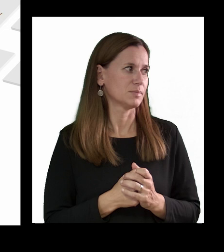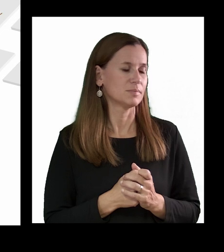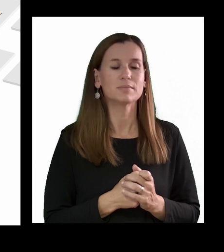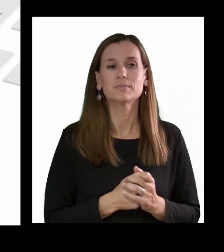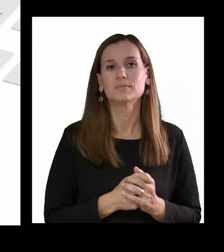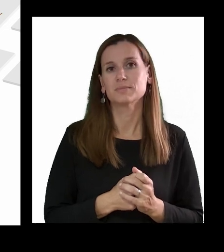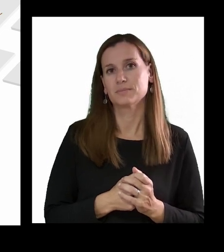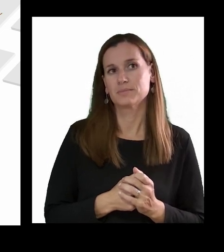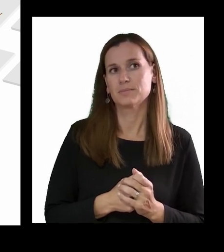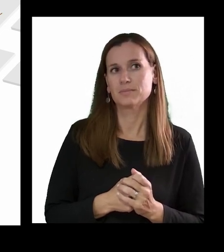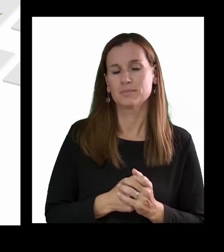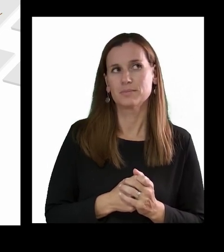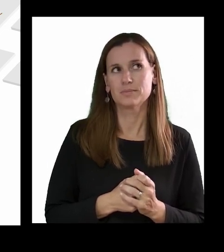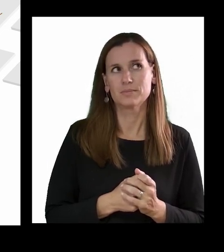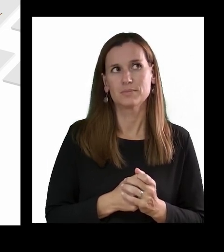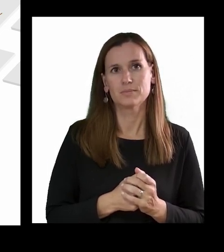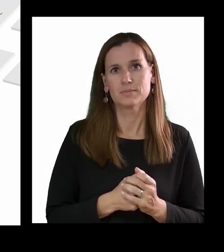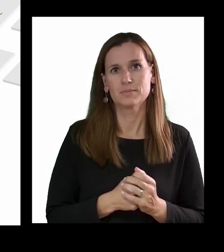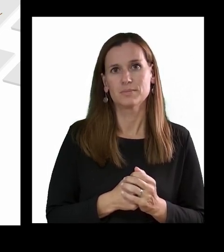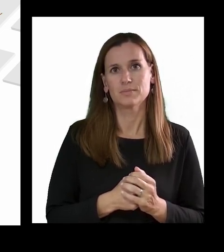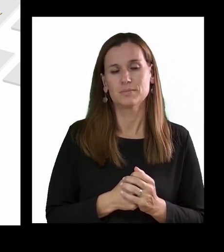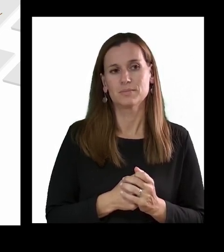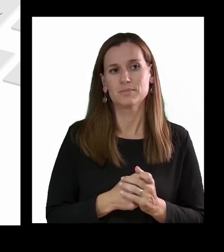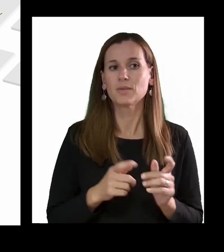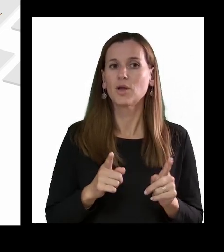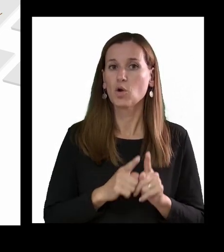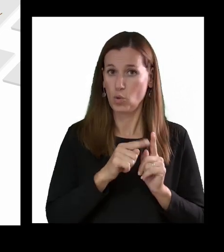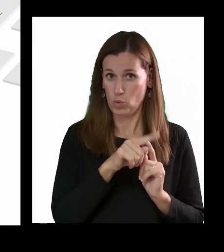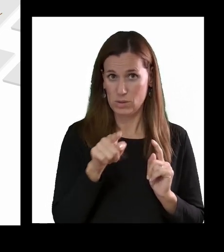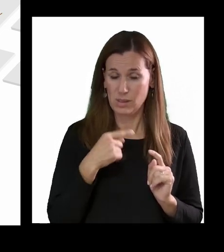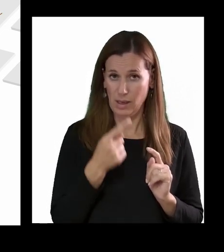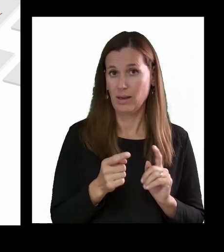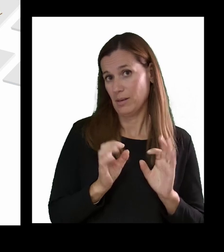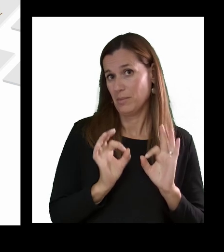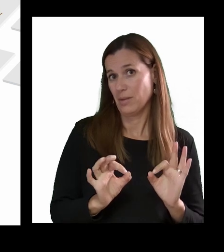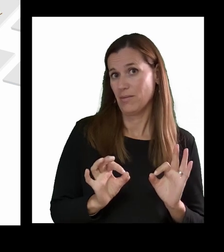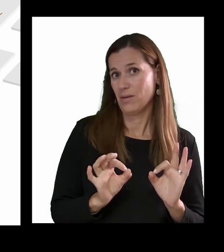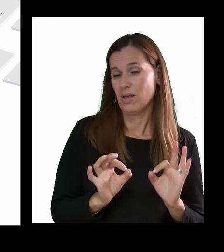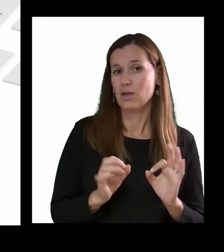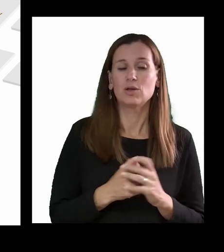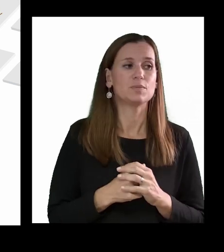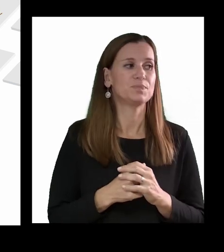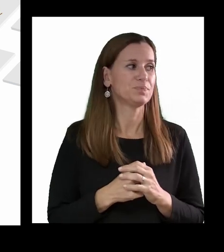see there, as you said quite correctly, I will be very brief on this. So the team